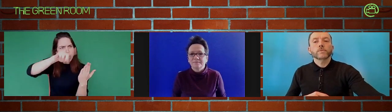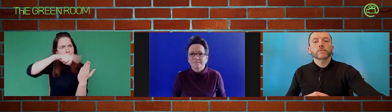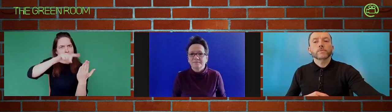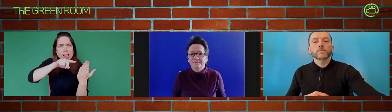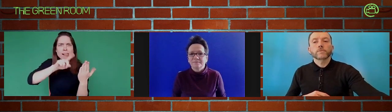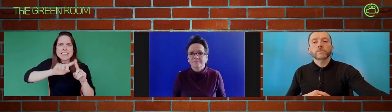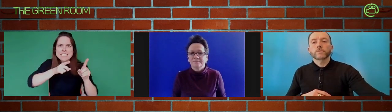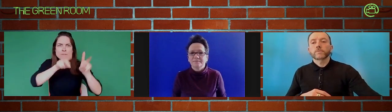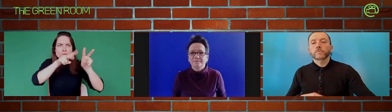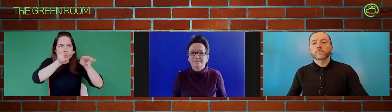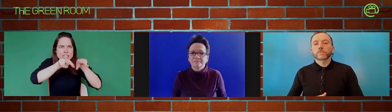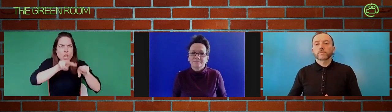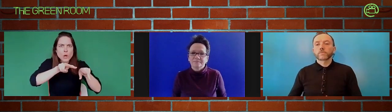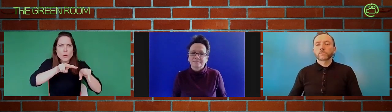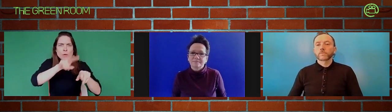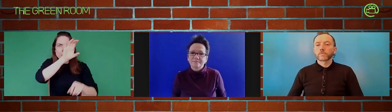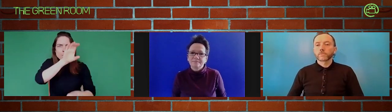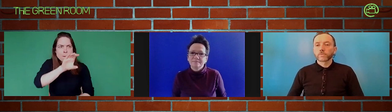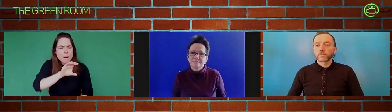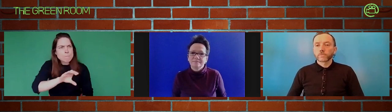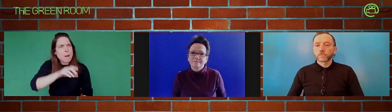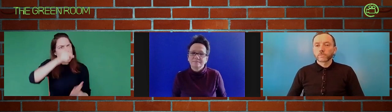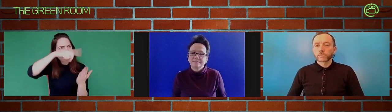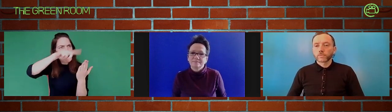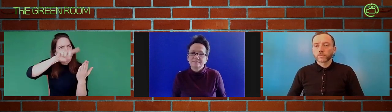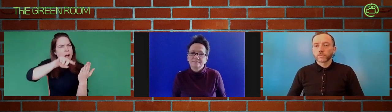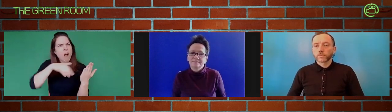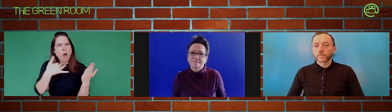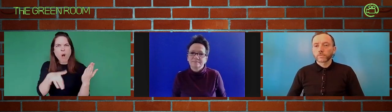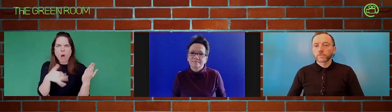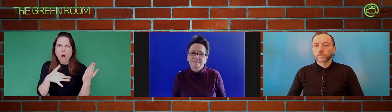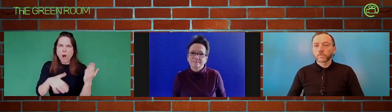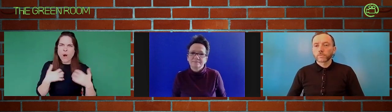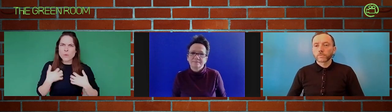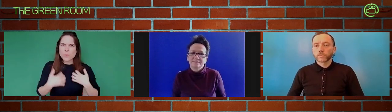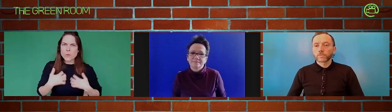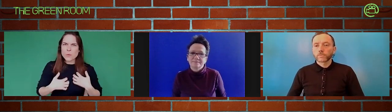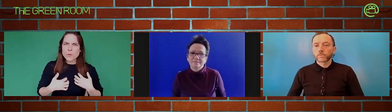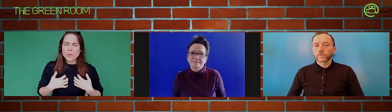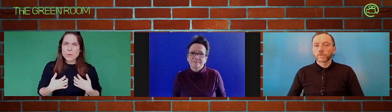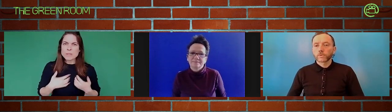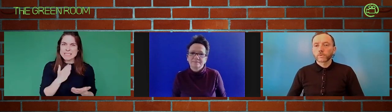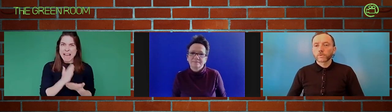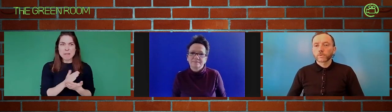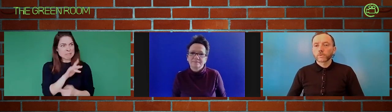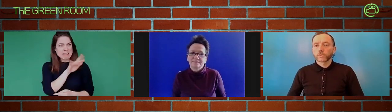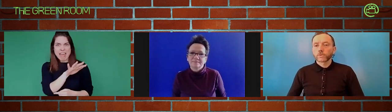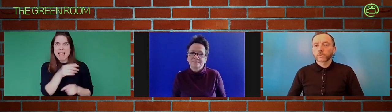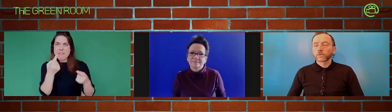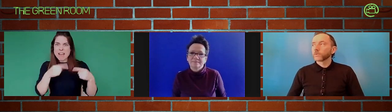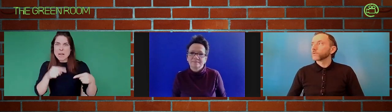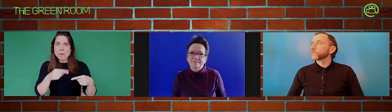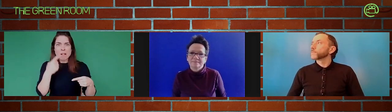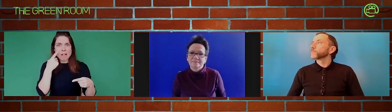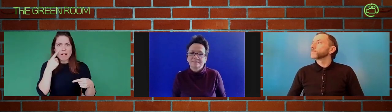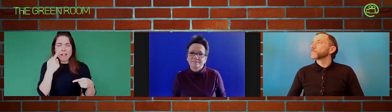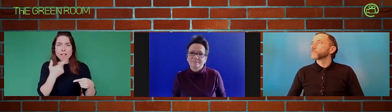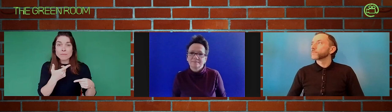And it excites me that it's available. So, you know, we will actually add a link to that